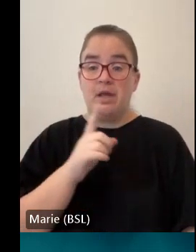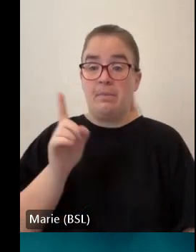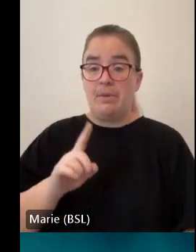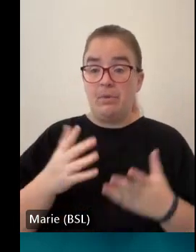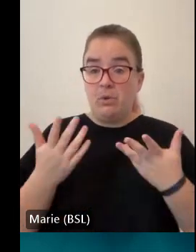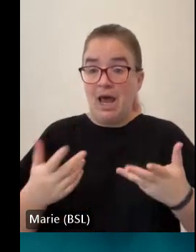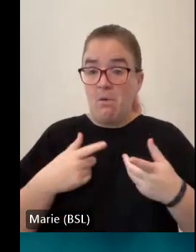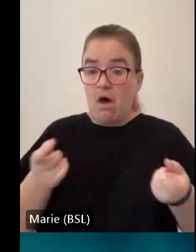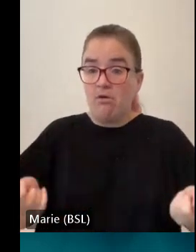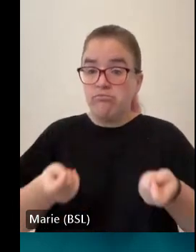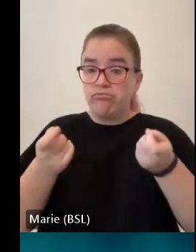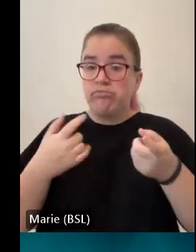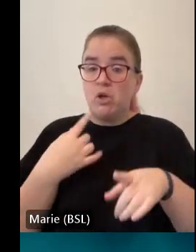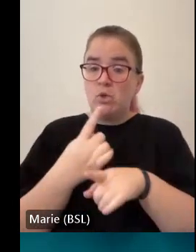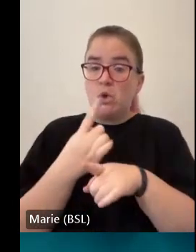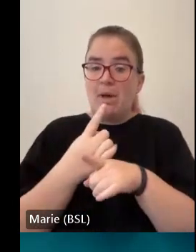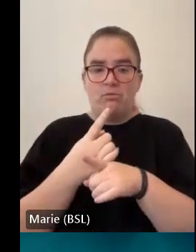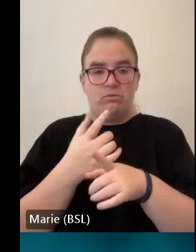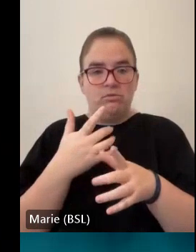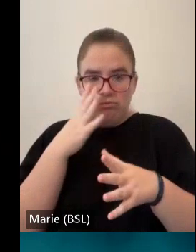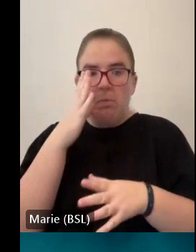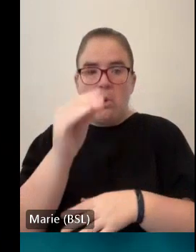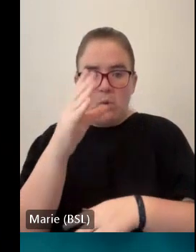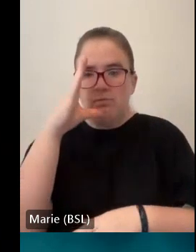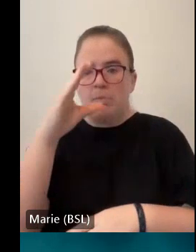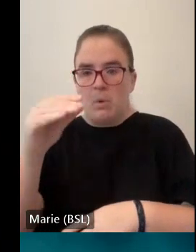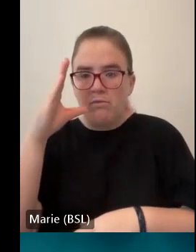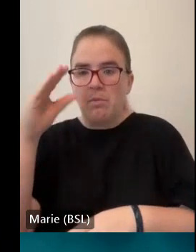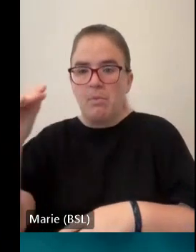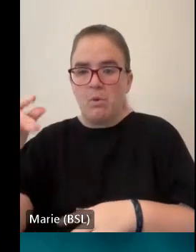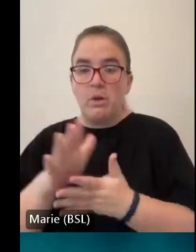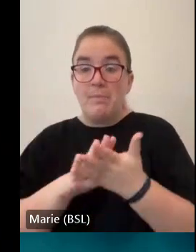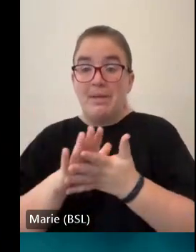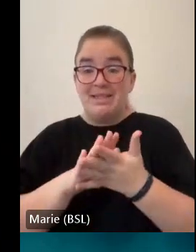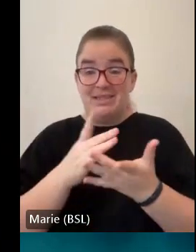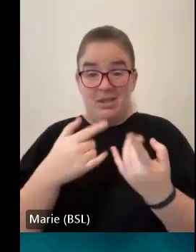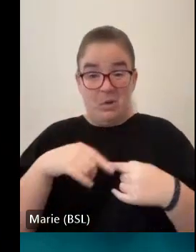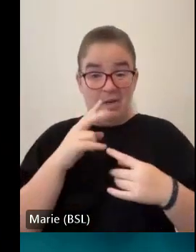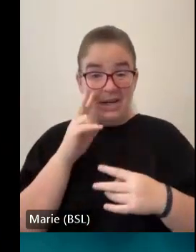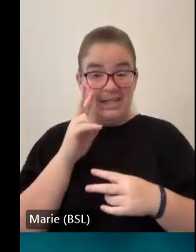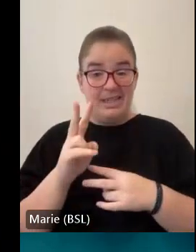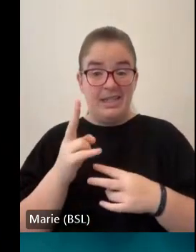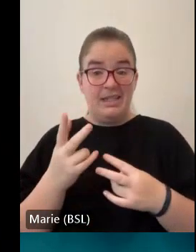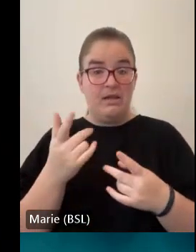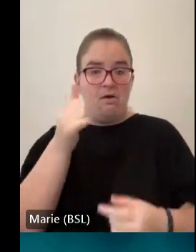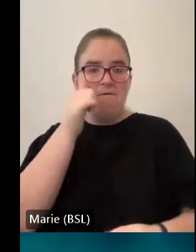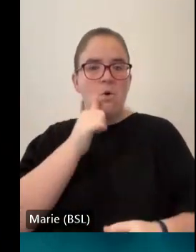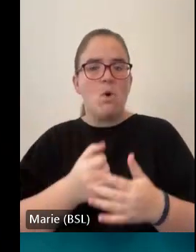Raising that profile and increasing that reporting so that we can see how much of this food is going on.